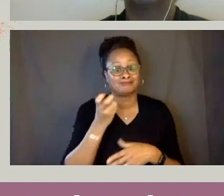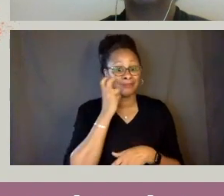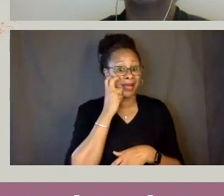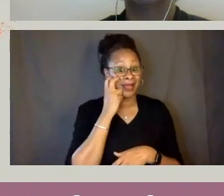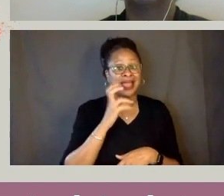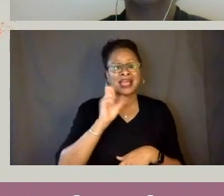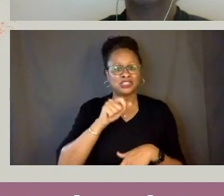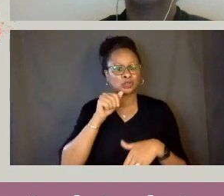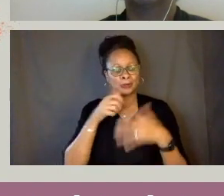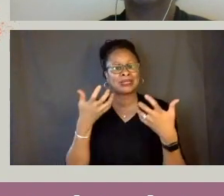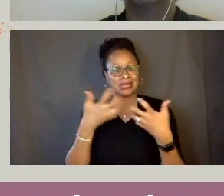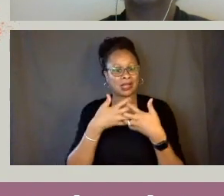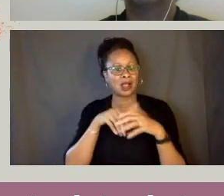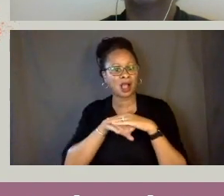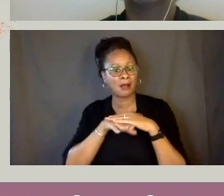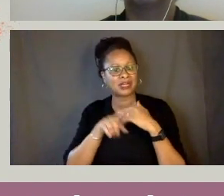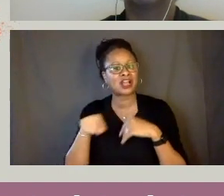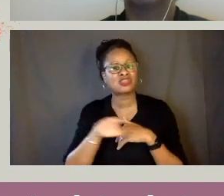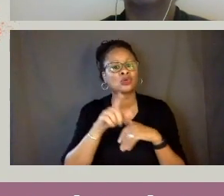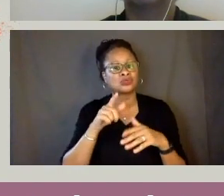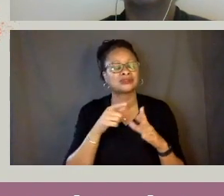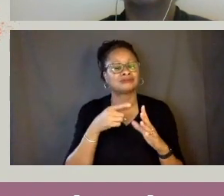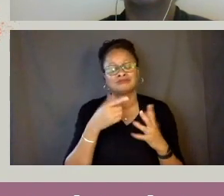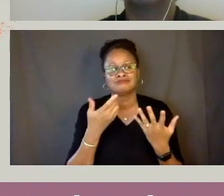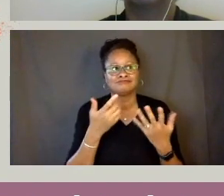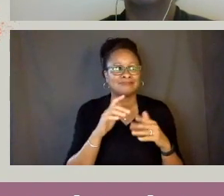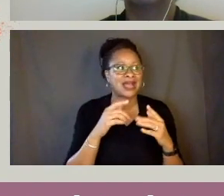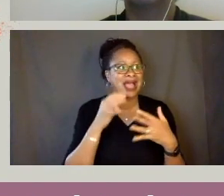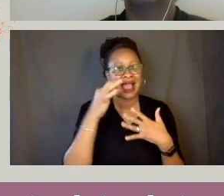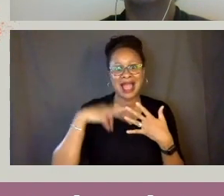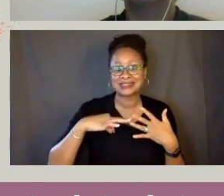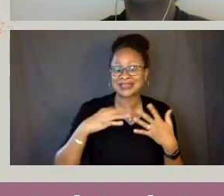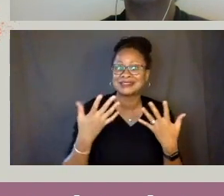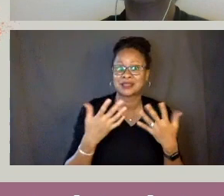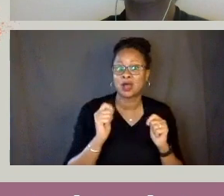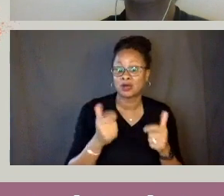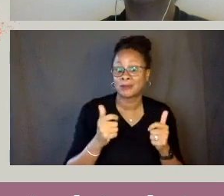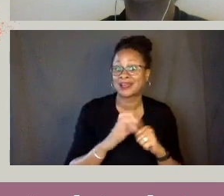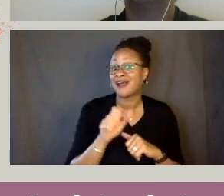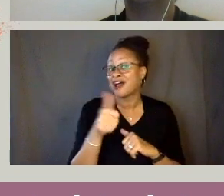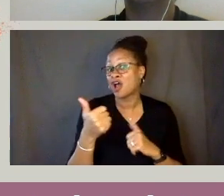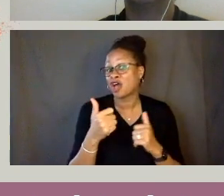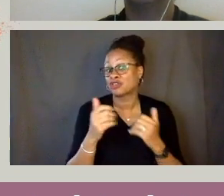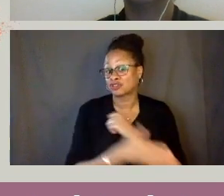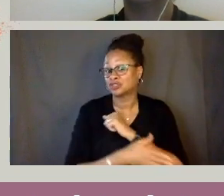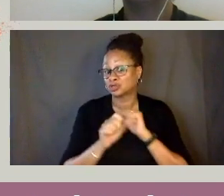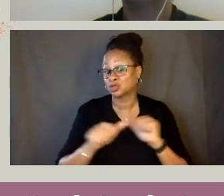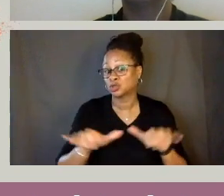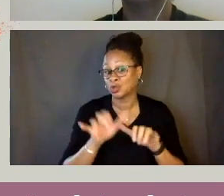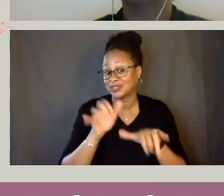those assets automatically. And other countries can do the same. So it's really very important.